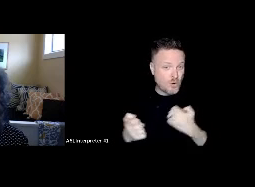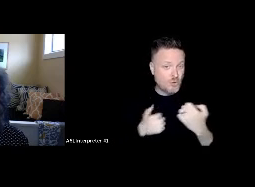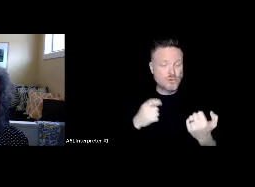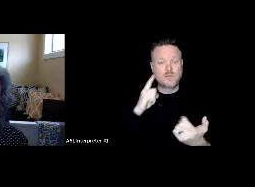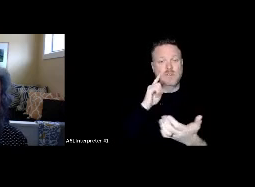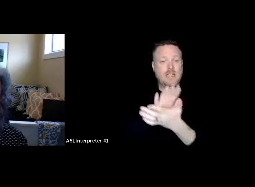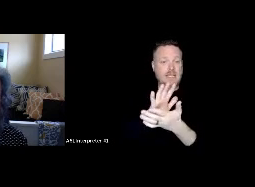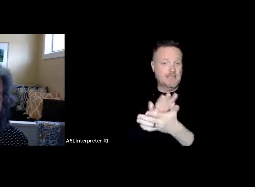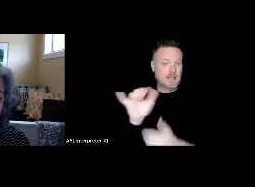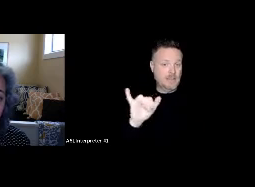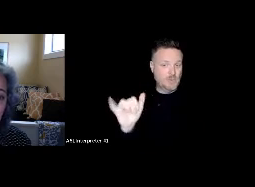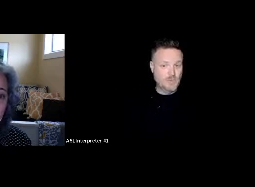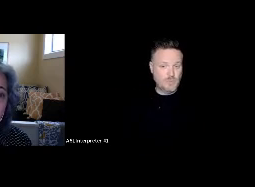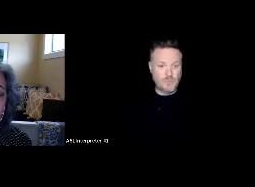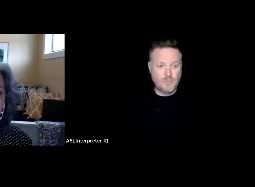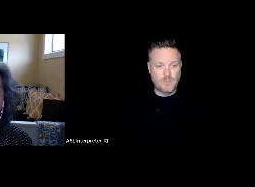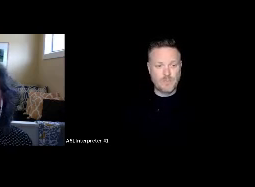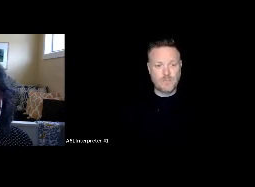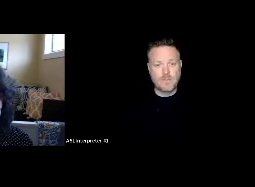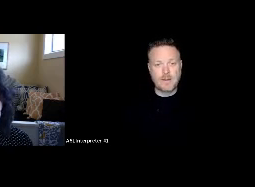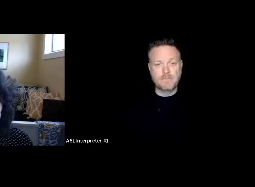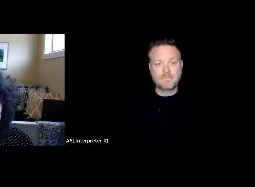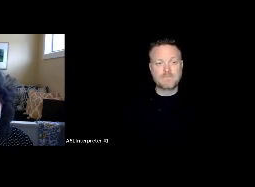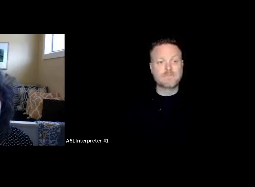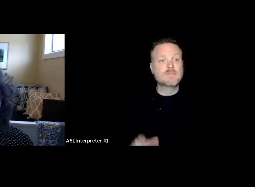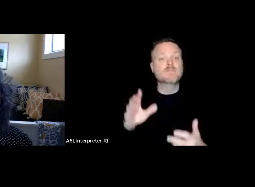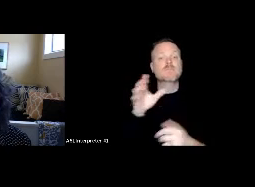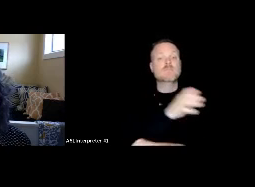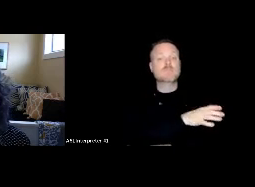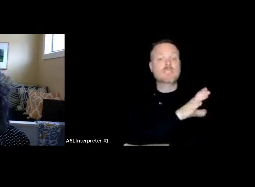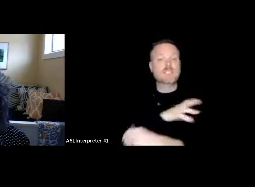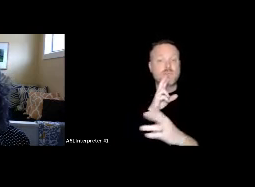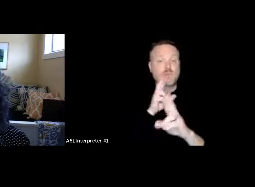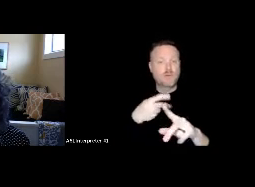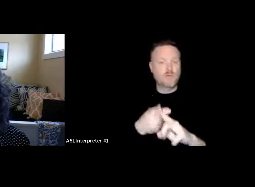Next slide. The clinical report from the American academy of pediatrics